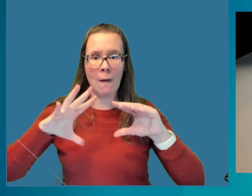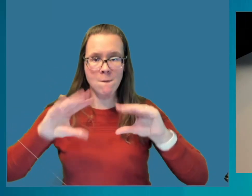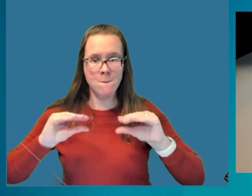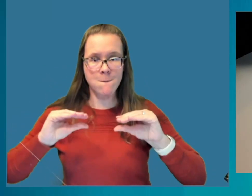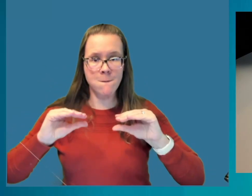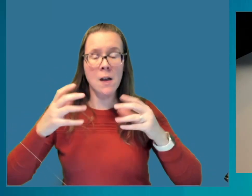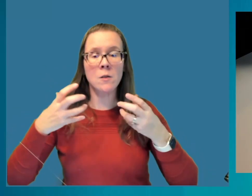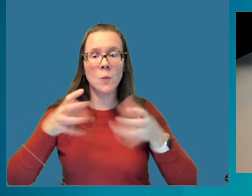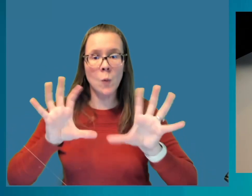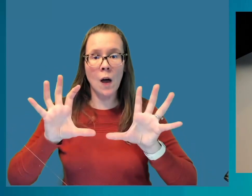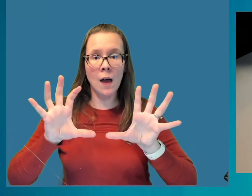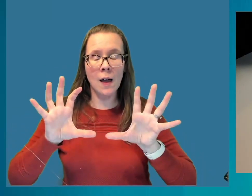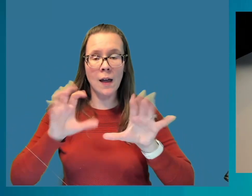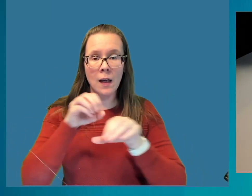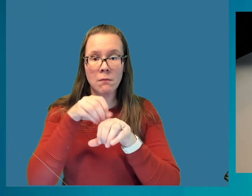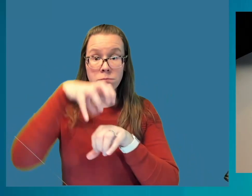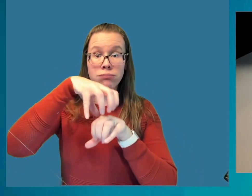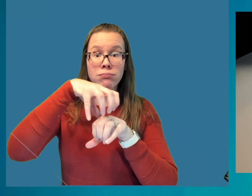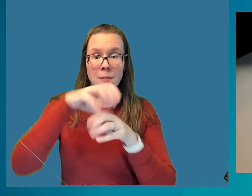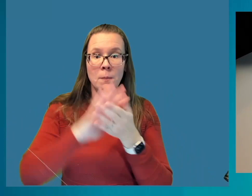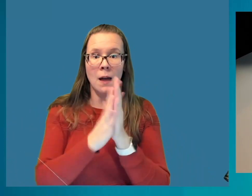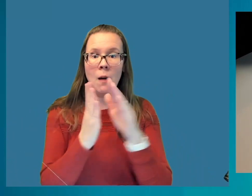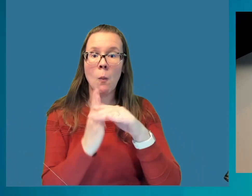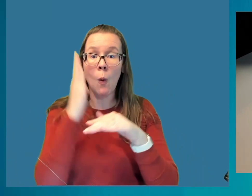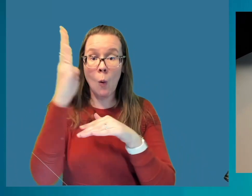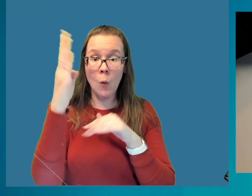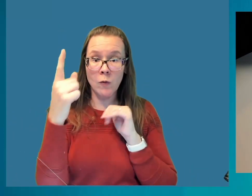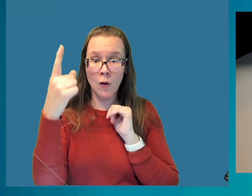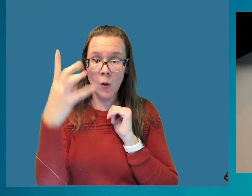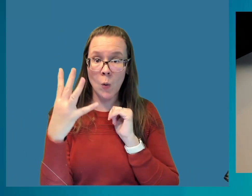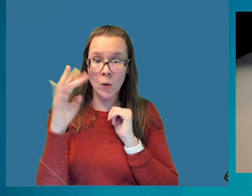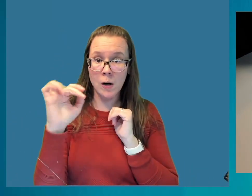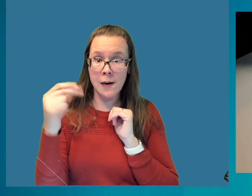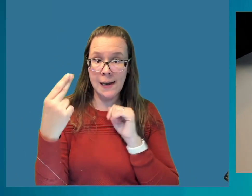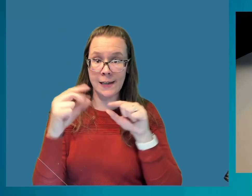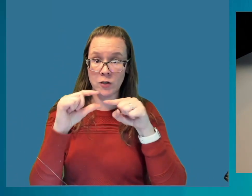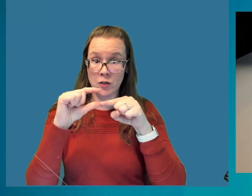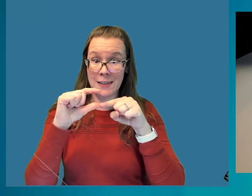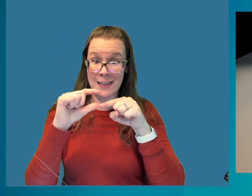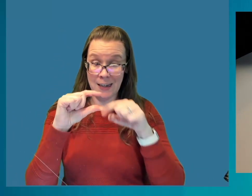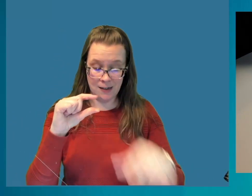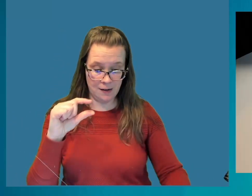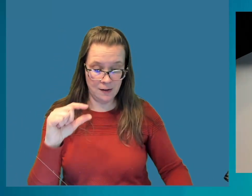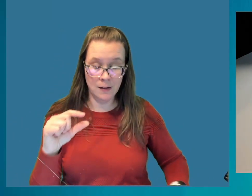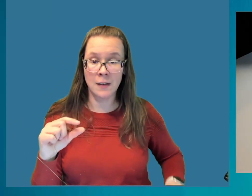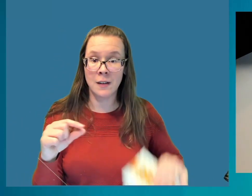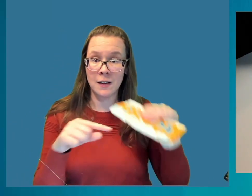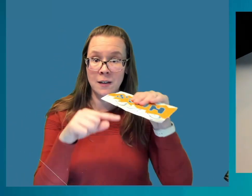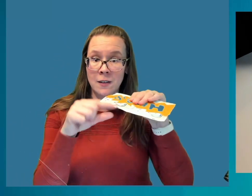be mailed. Um, so if you do use batting, use a low loft batting or densely quilt